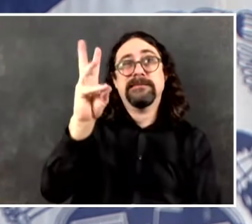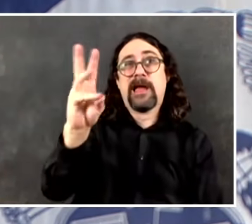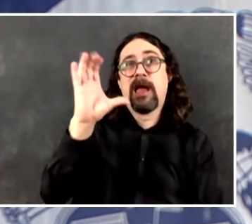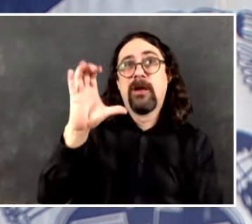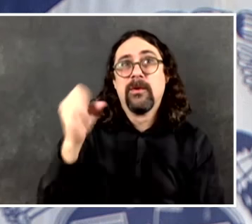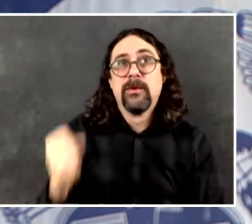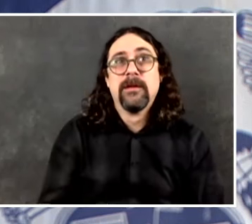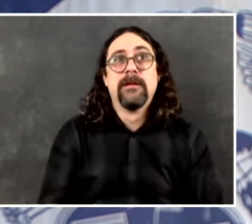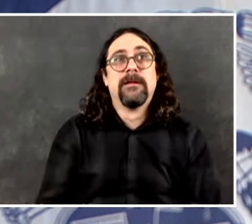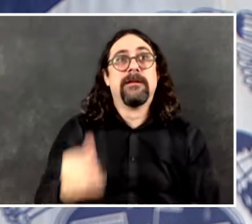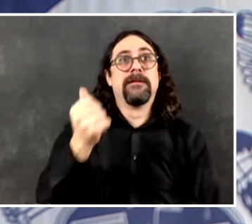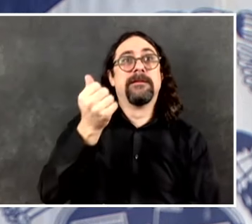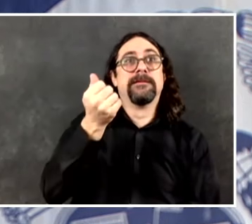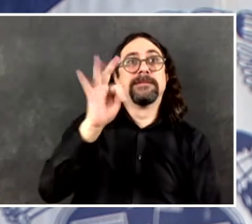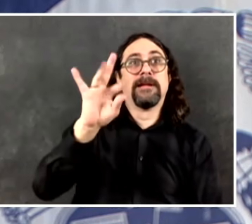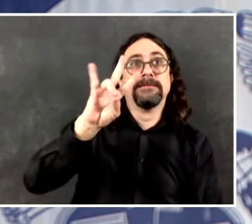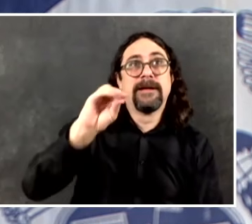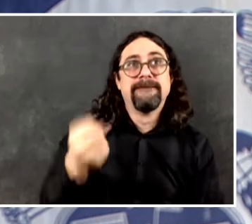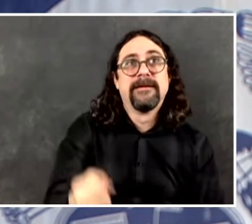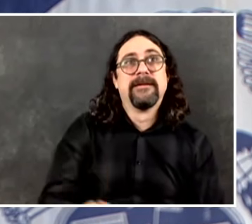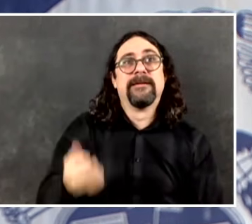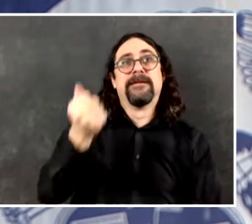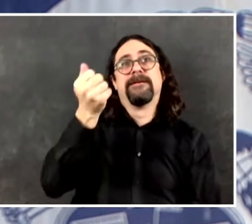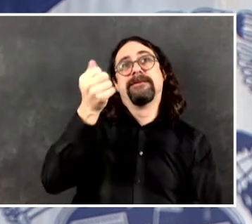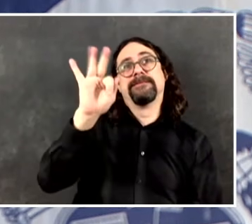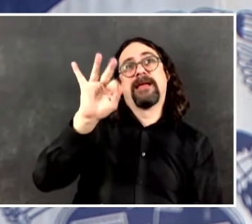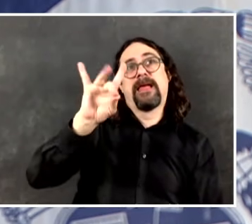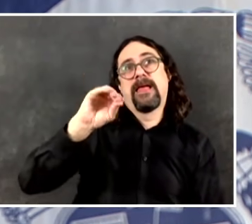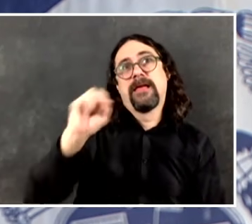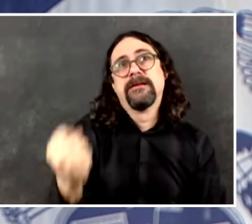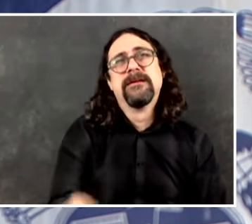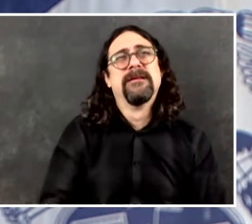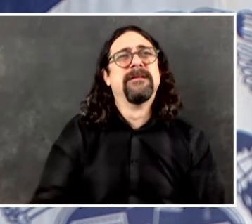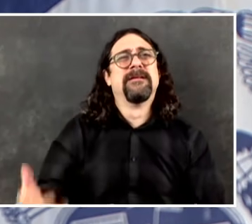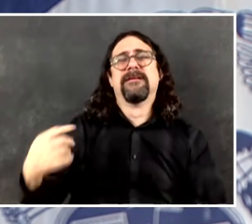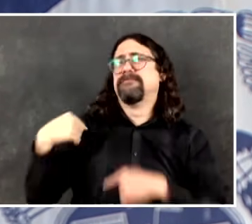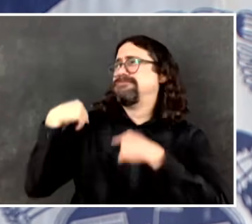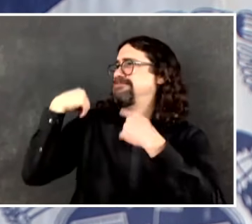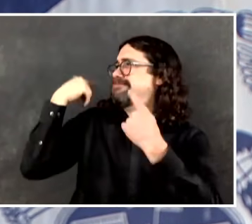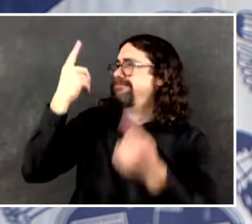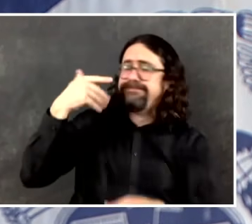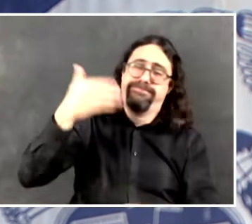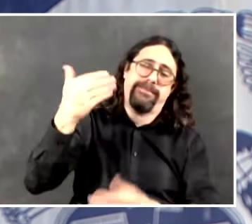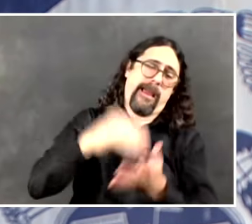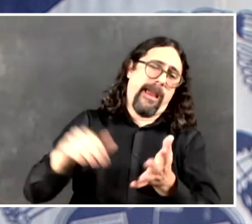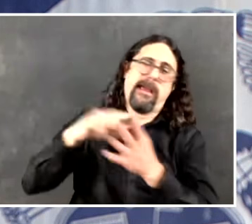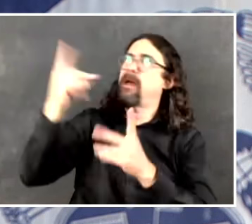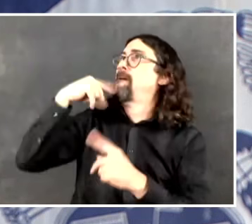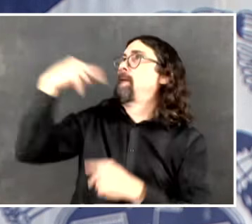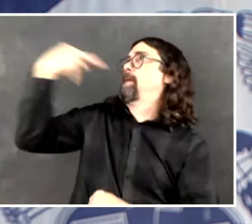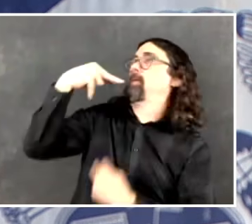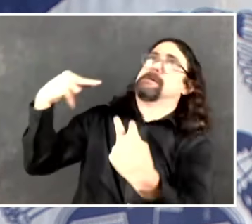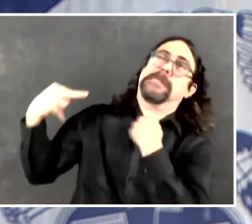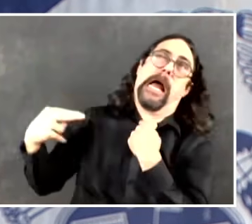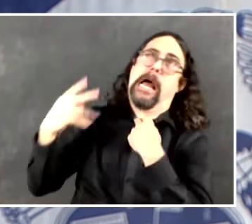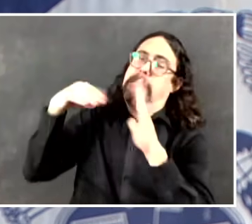TIMES THAN I COUNT. WE CAME BACK STRONGER EVERY TIME. NOW WE'RE GOING TO COME BACK STRONGER AND